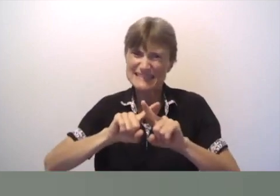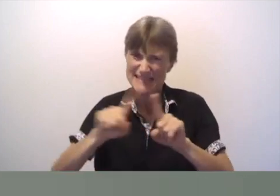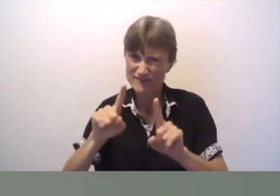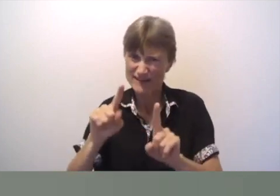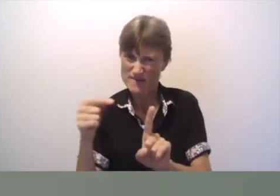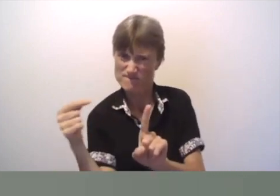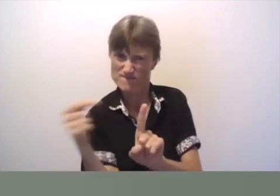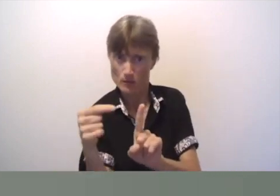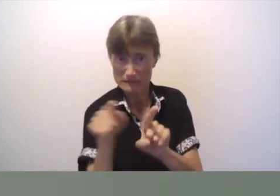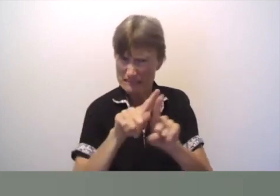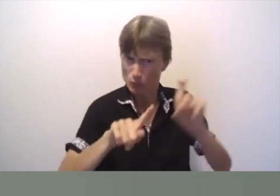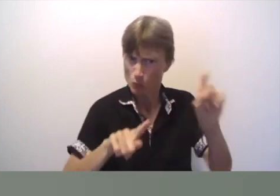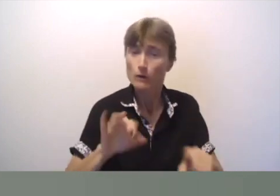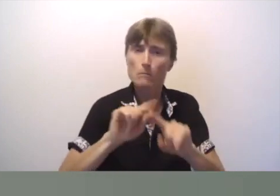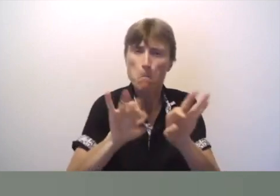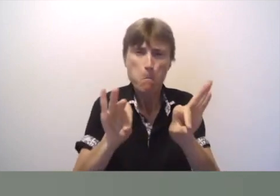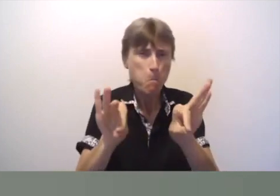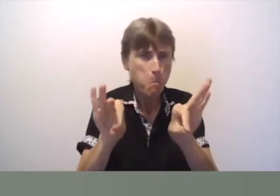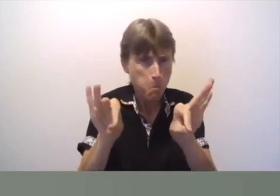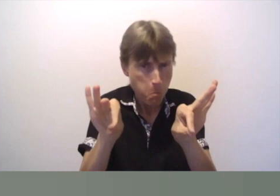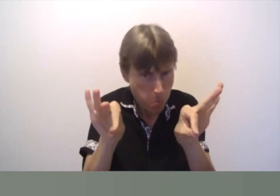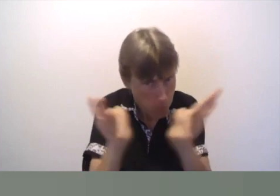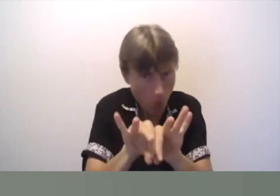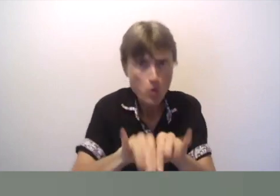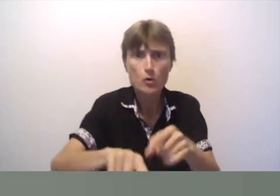it's really important to try to reach out to corporate businesses to support a